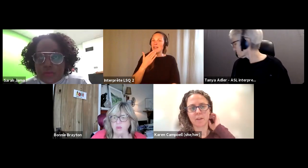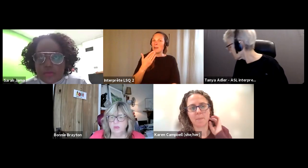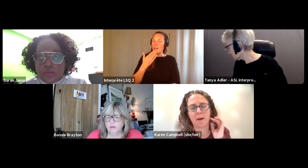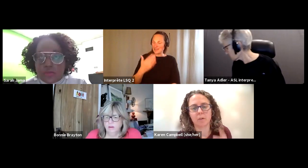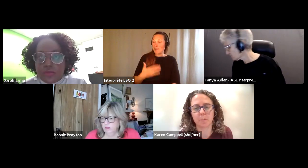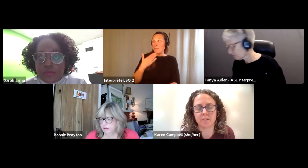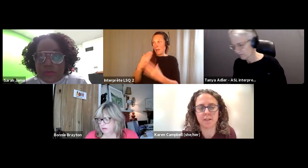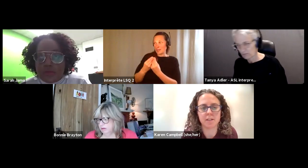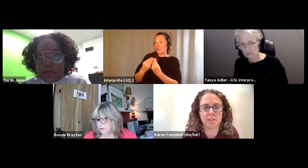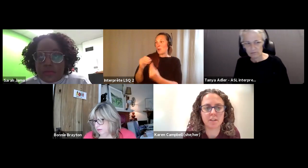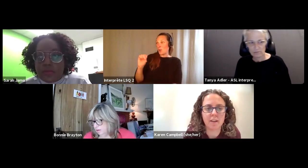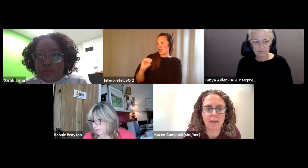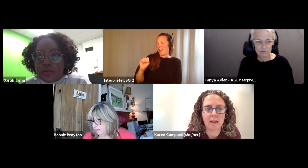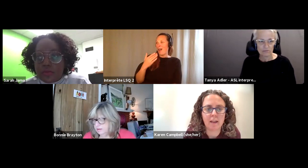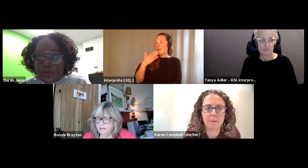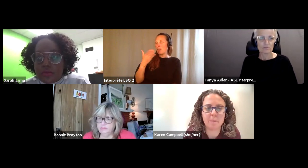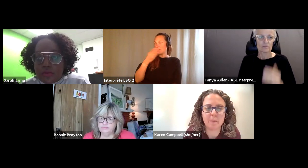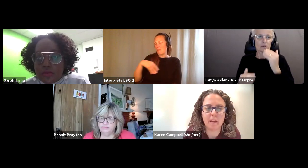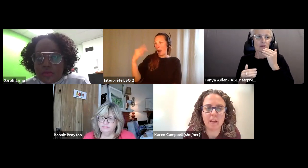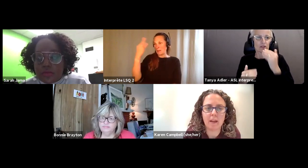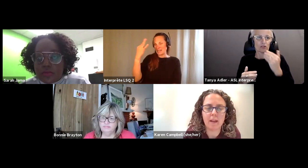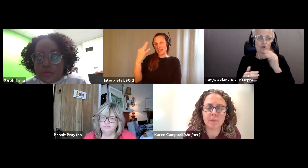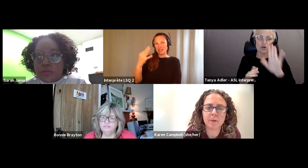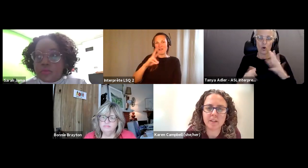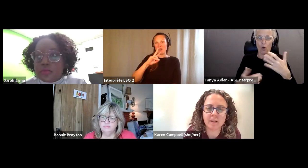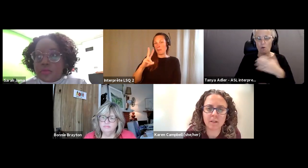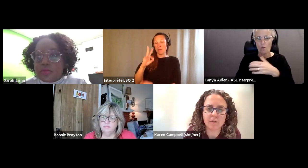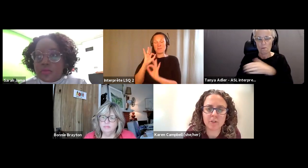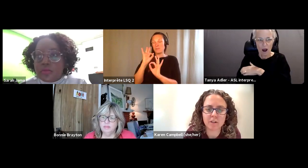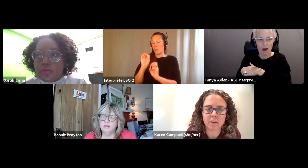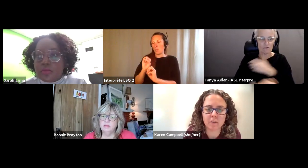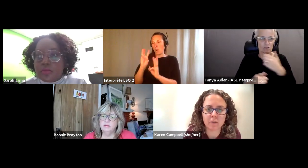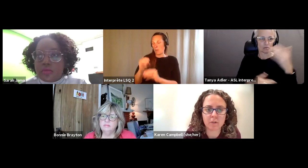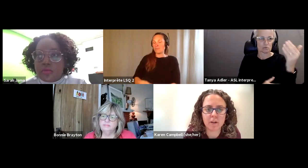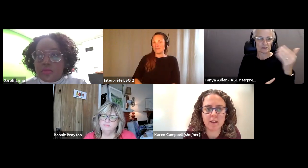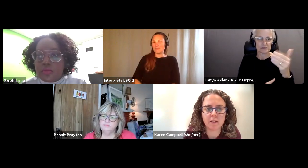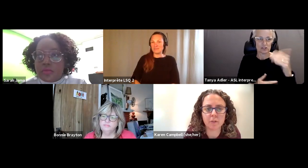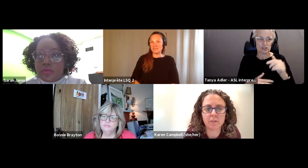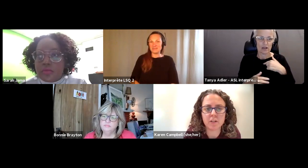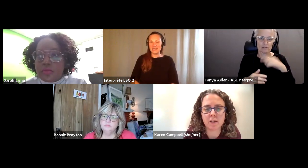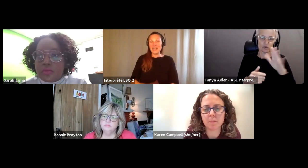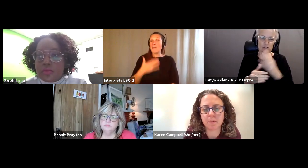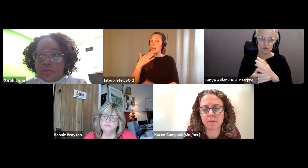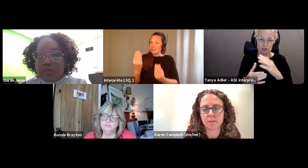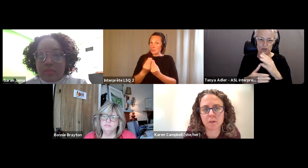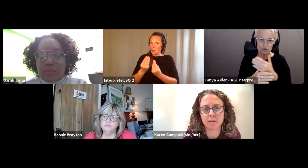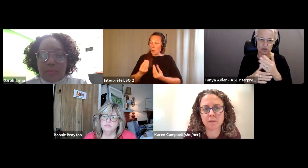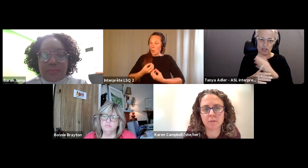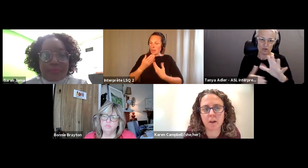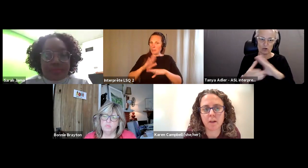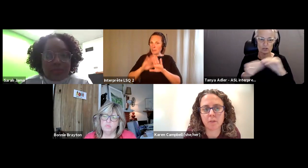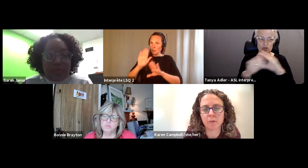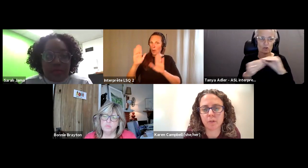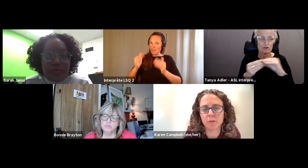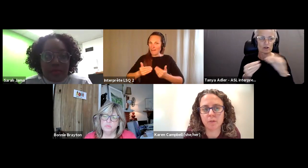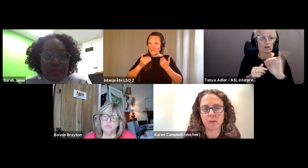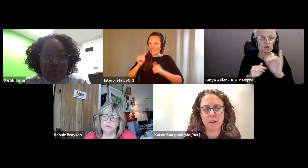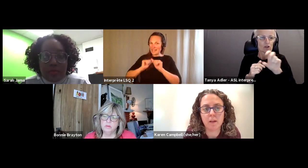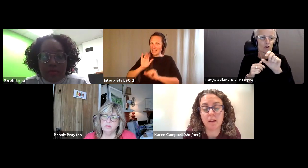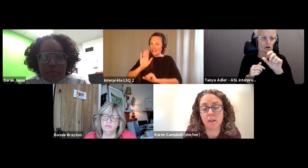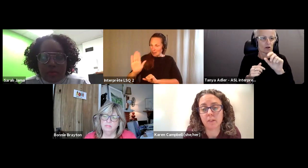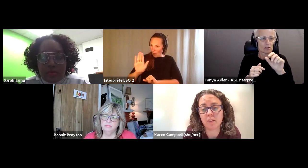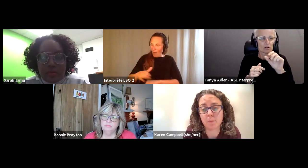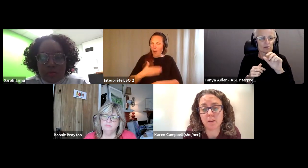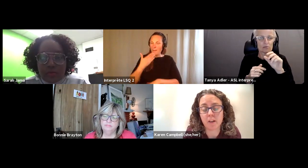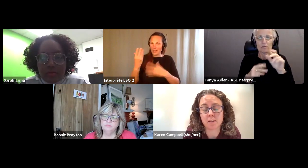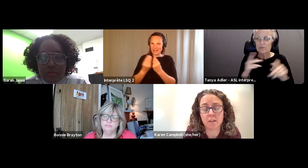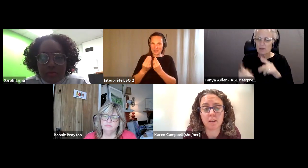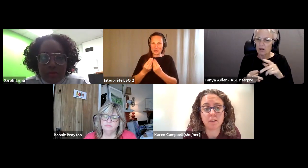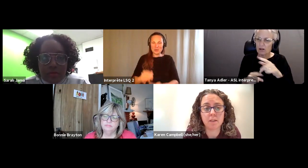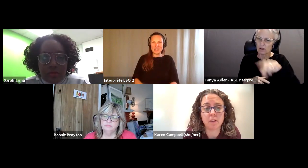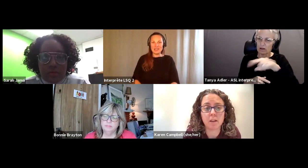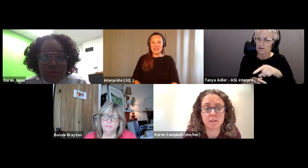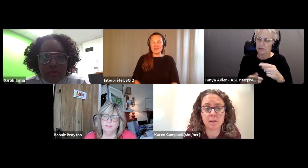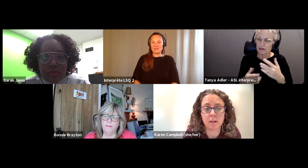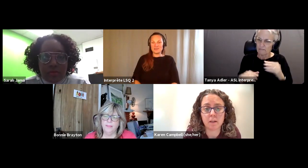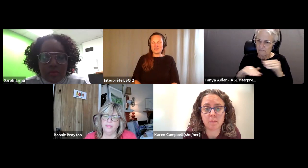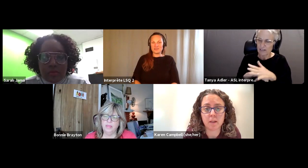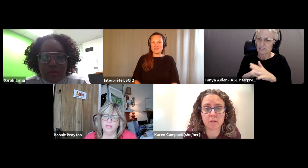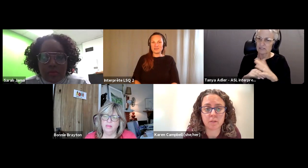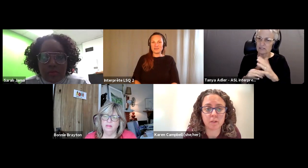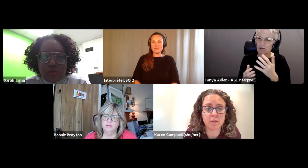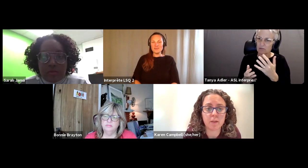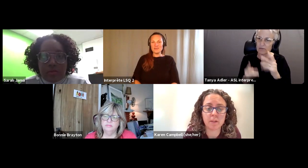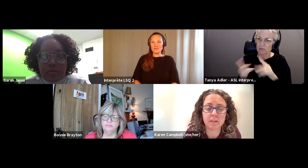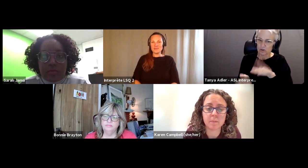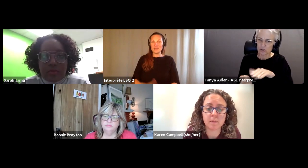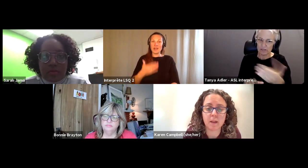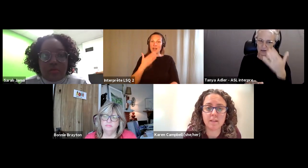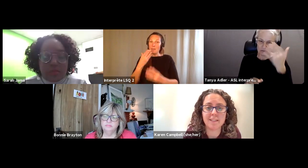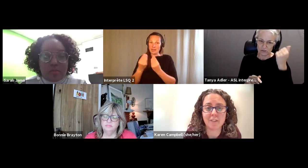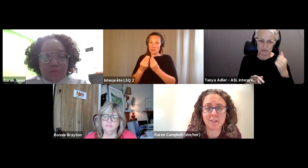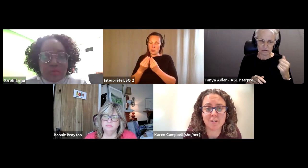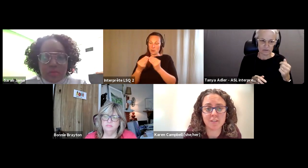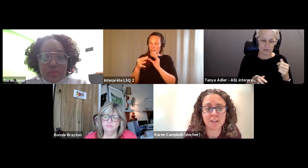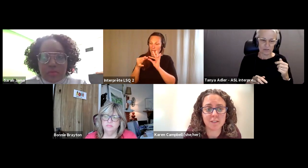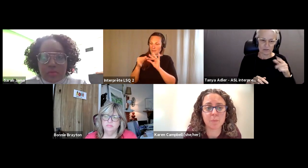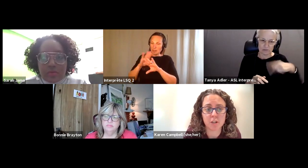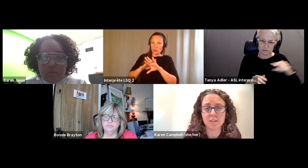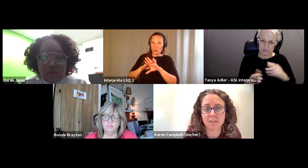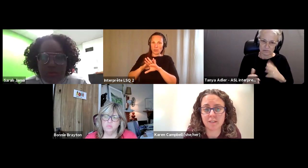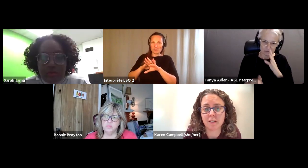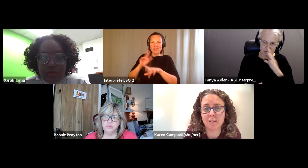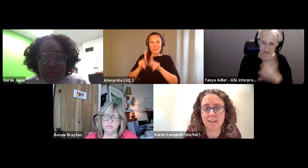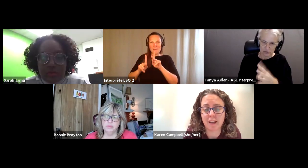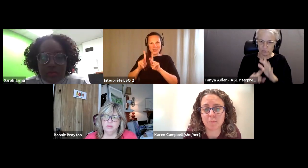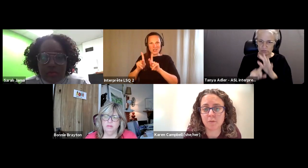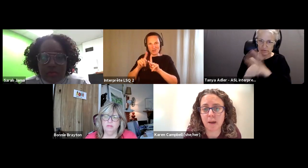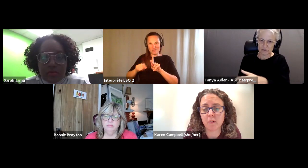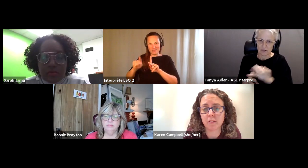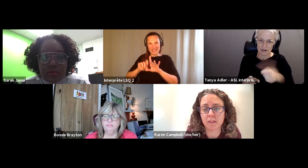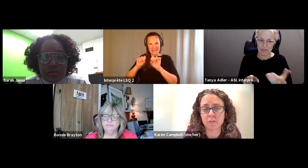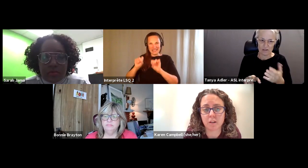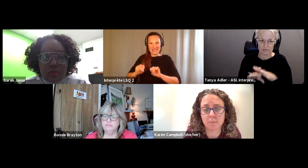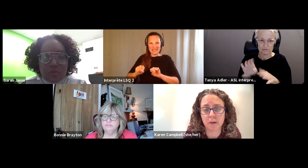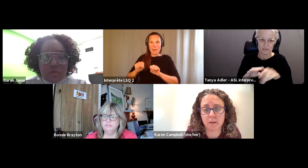Karen Campbell (she/her): Really powerful presentation and and particularly for sharing your story and for lifting up the stories of those whose lives have been affected and even ended as a result of able ISM and the other intersecting oppressions and the enactment of power that you talked about.